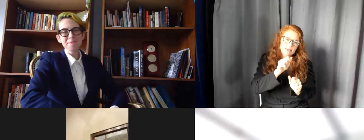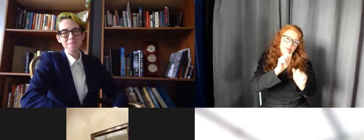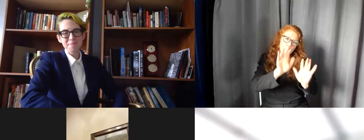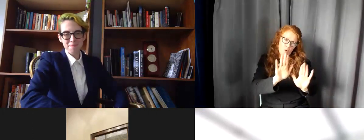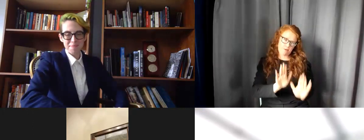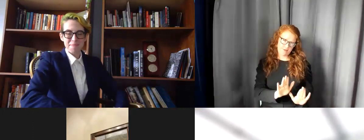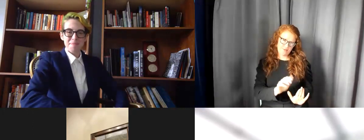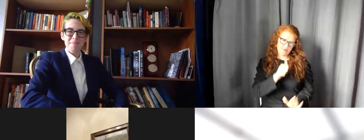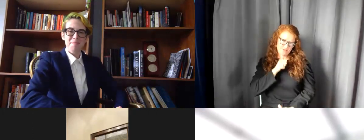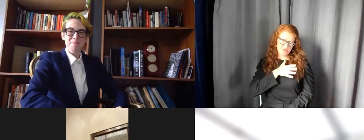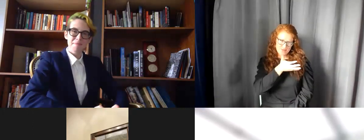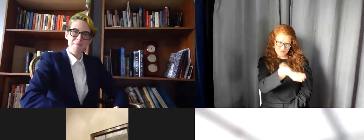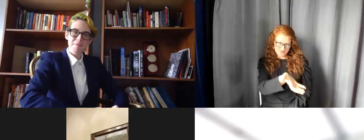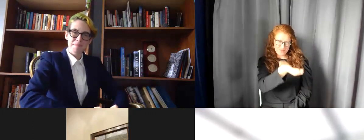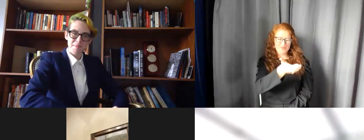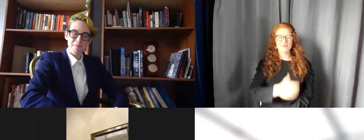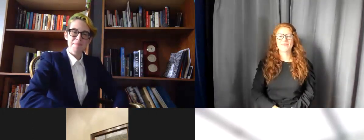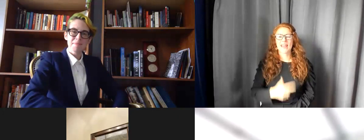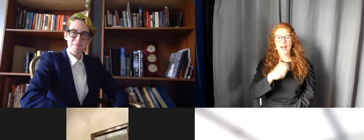Jordan Radford: differ to to introduce themselves.